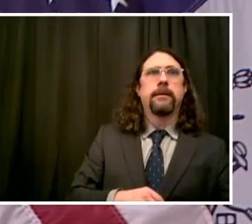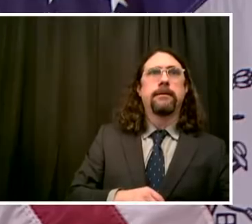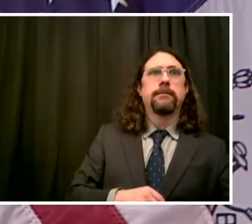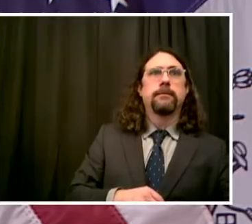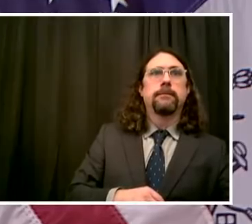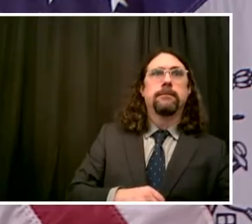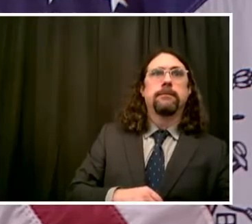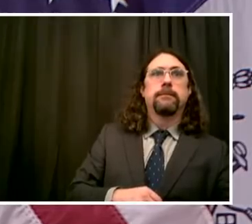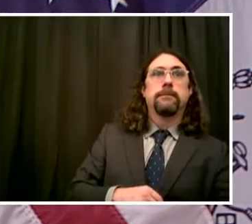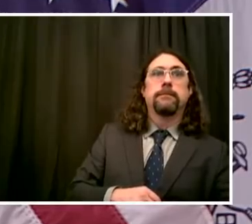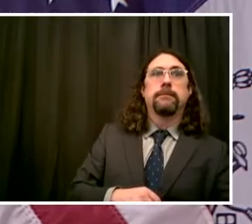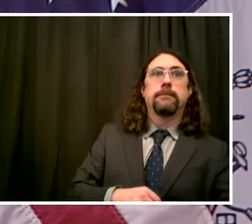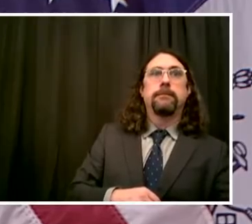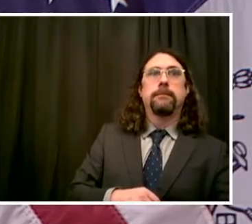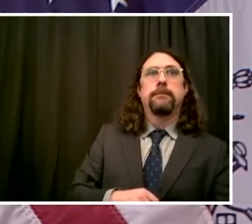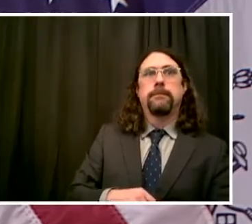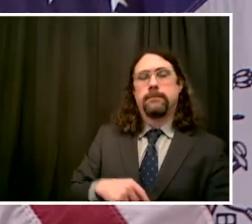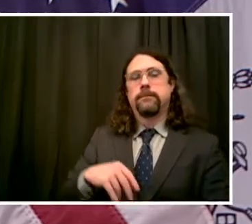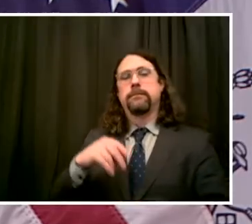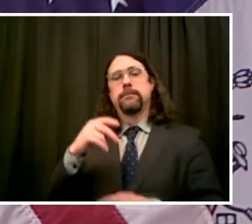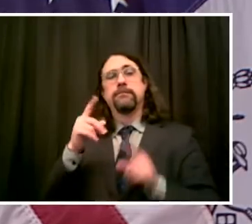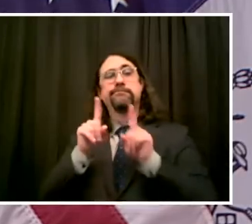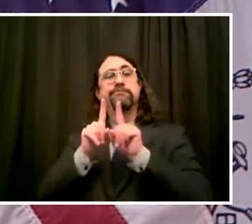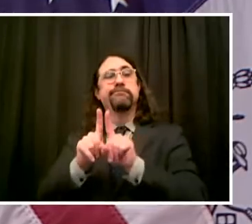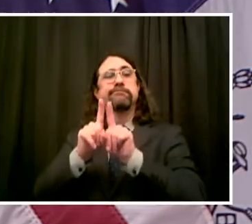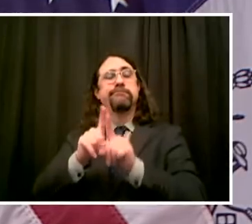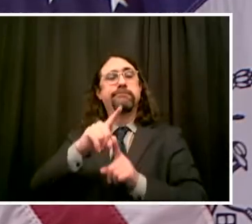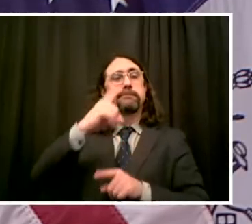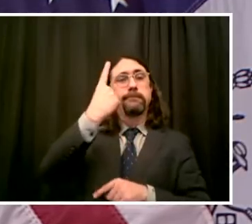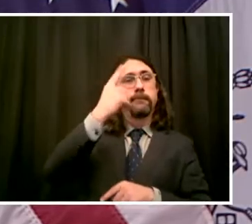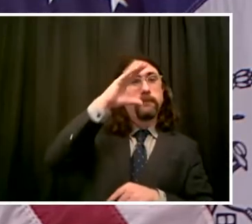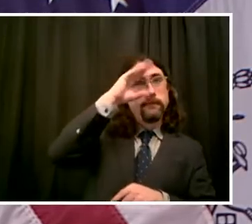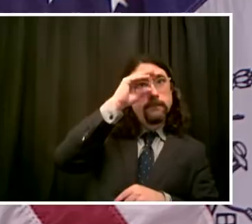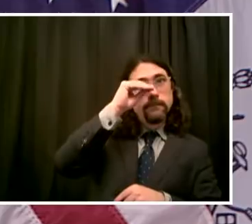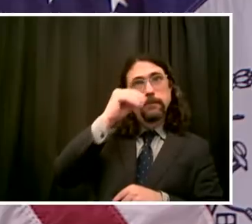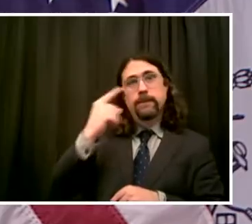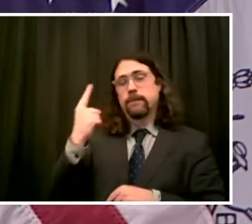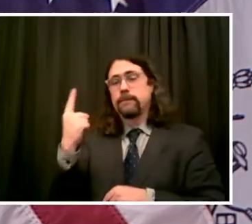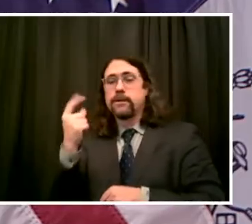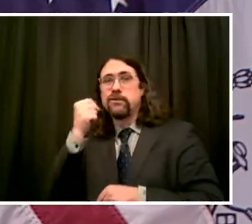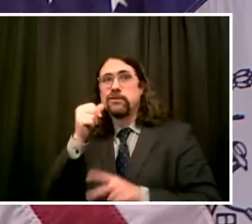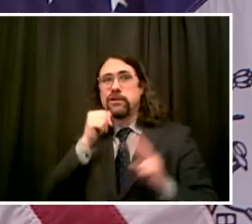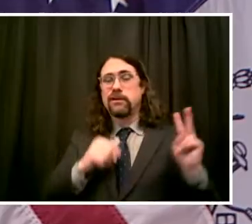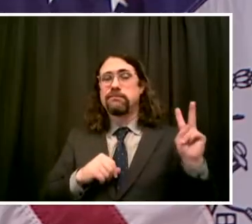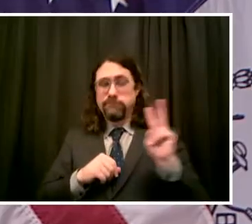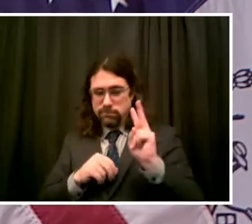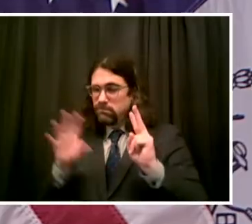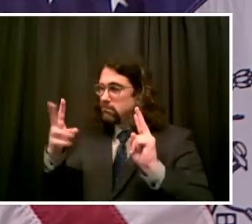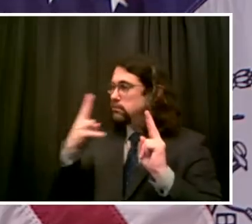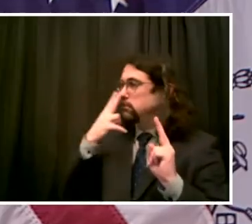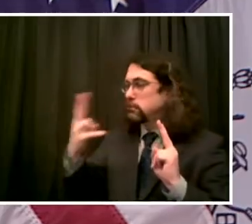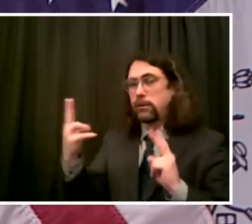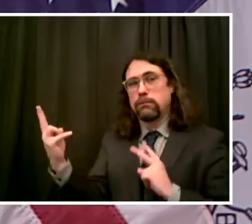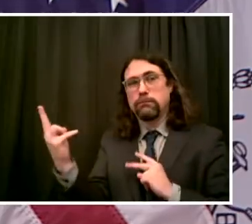JEWISH COMMUNITY WALKING DOWN THE STREET. THIS IS UNACE EV WAY. IT'S SOMETHING